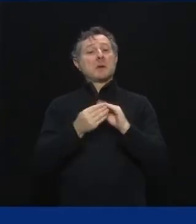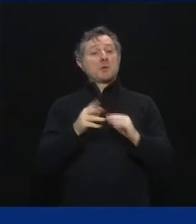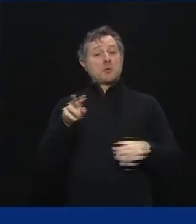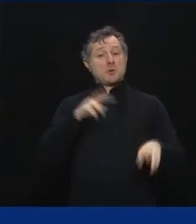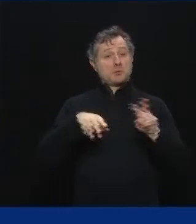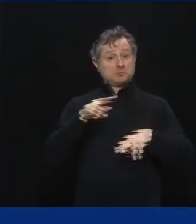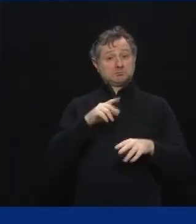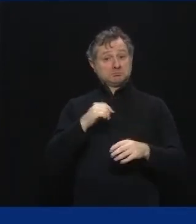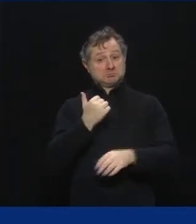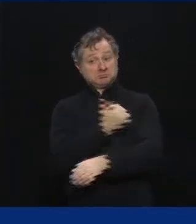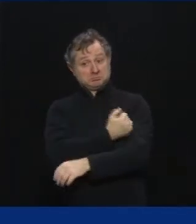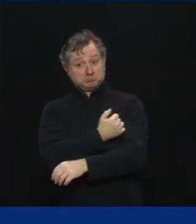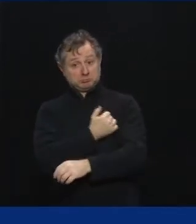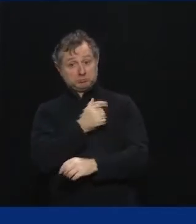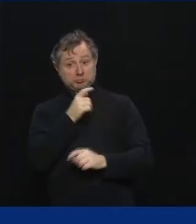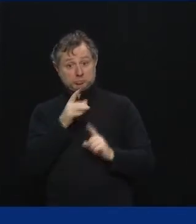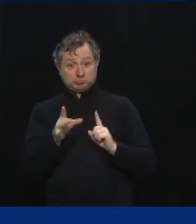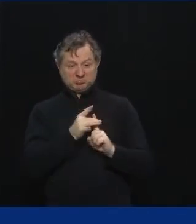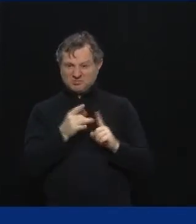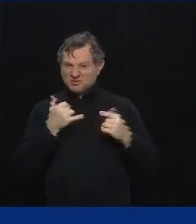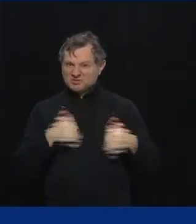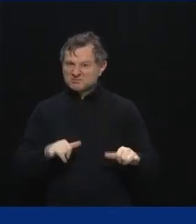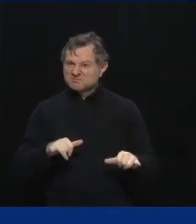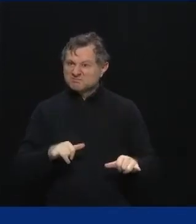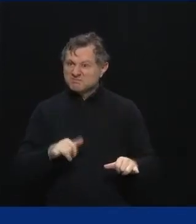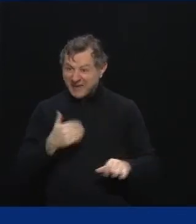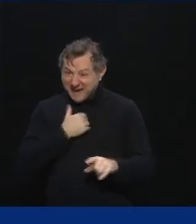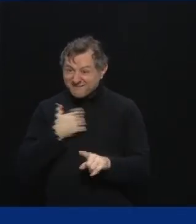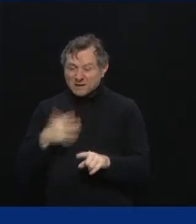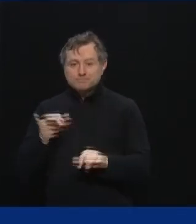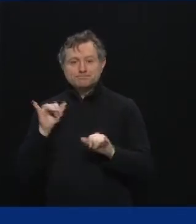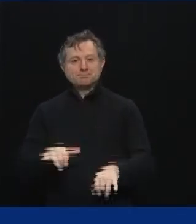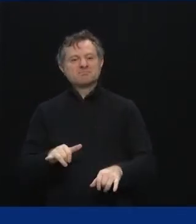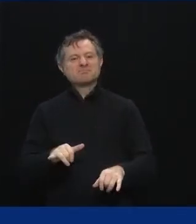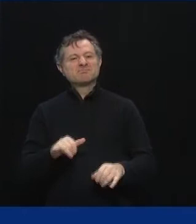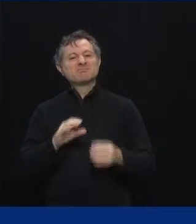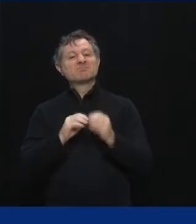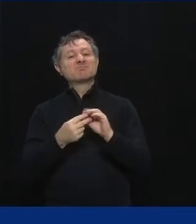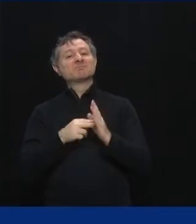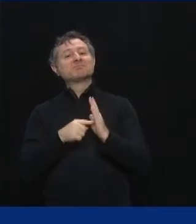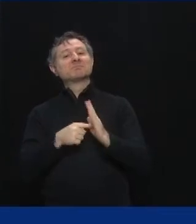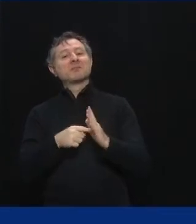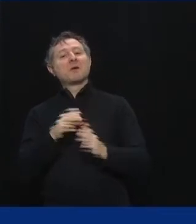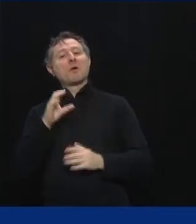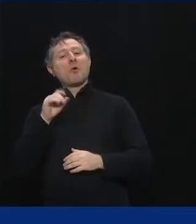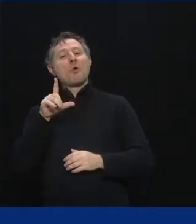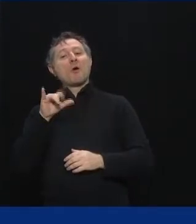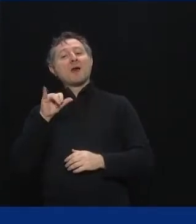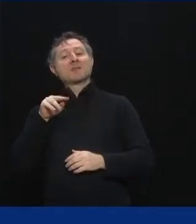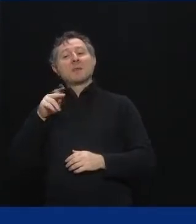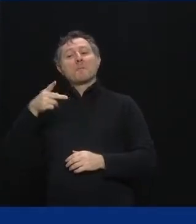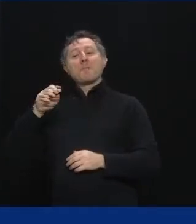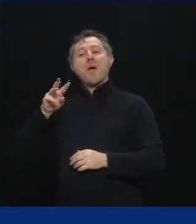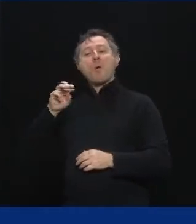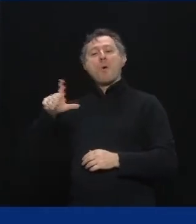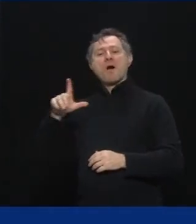APPOINTMENTS WITH THEIR PEDIATRICIANS KNOWING THIS IS COMING OUT EARLY TO MID NOVEMBER. BREAKTHROUGH INFECTIONS.